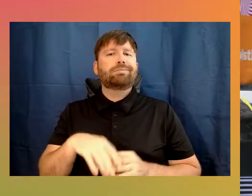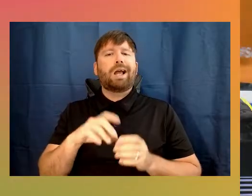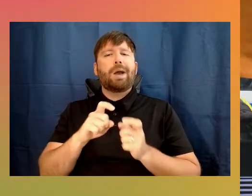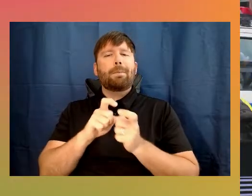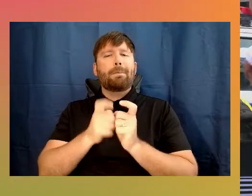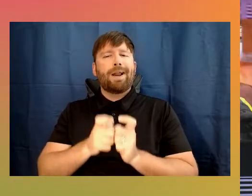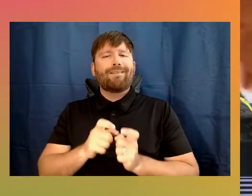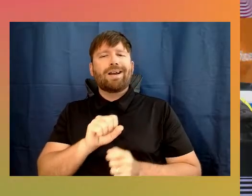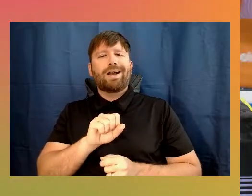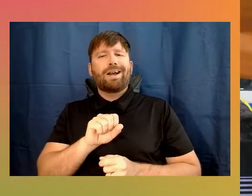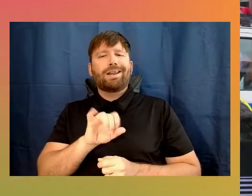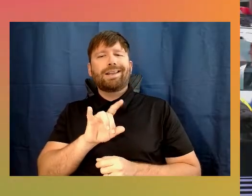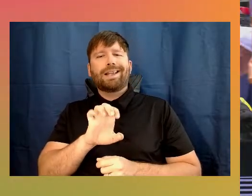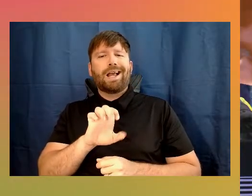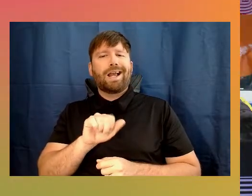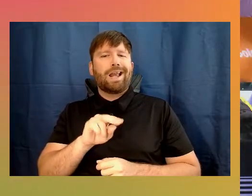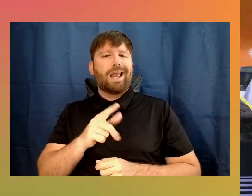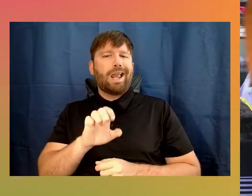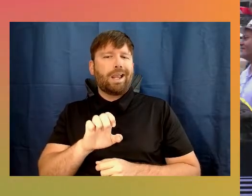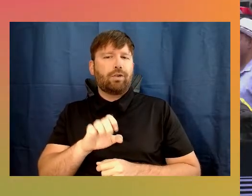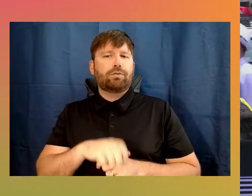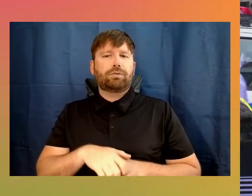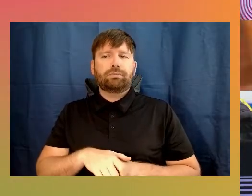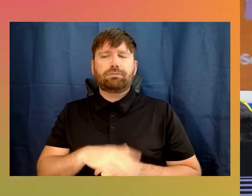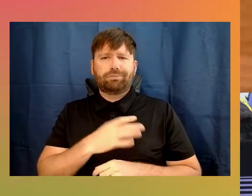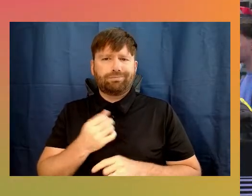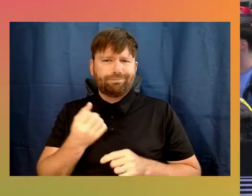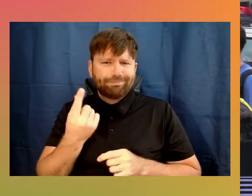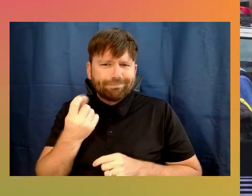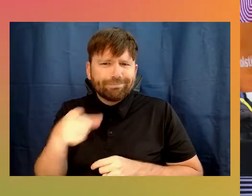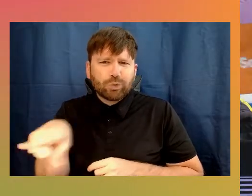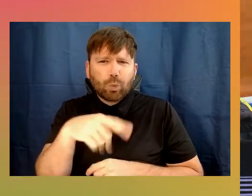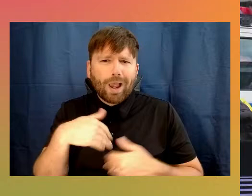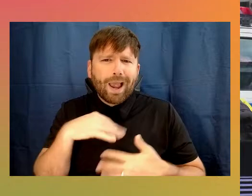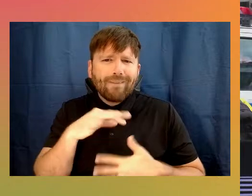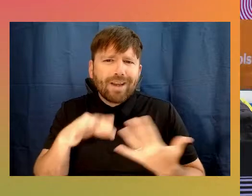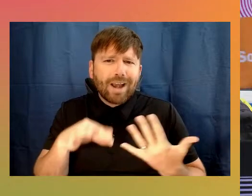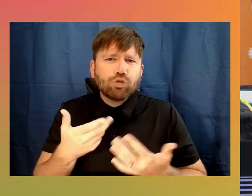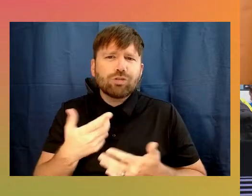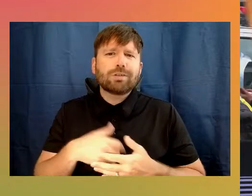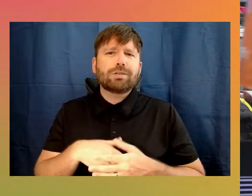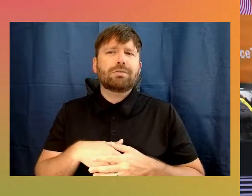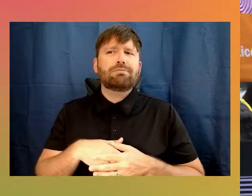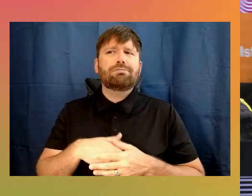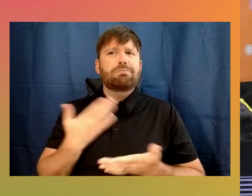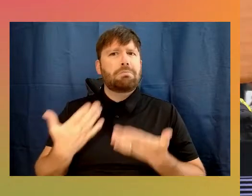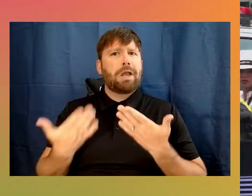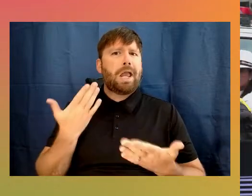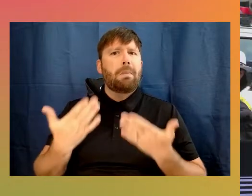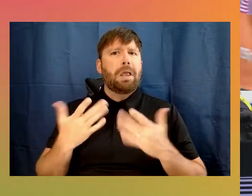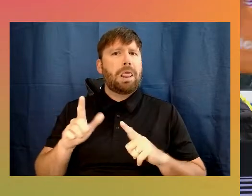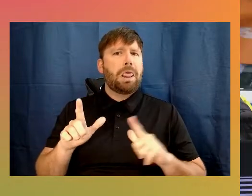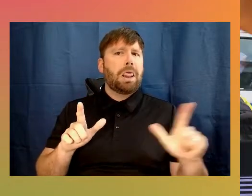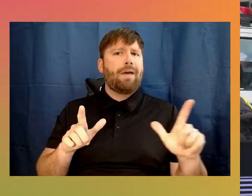AS YOU EXHALE, LEFT FOREARM TO SIDE, RIGHT ARM TO THE SKY.